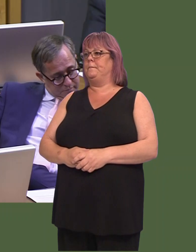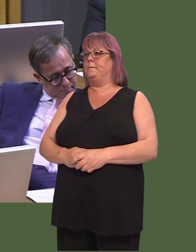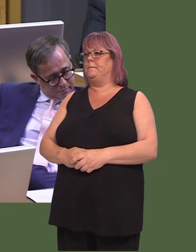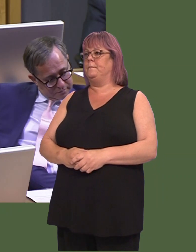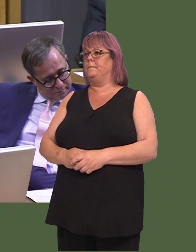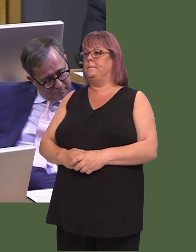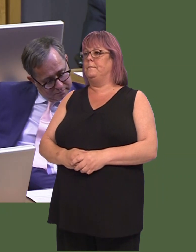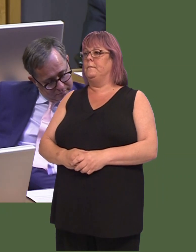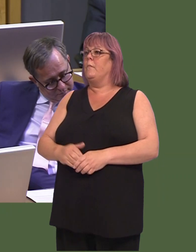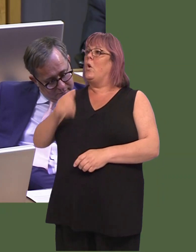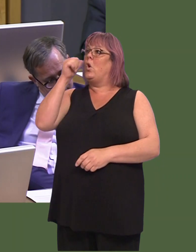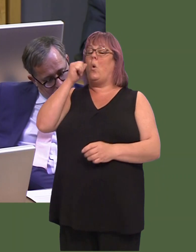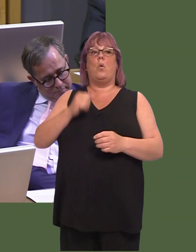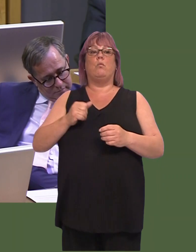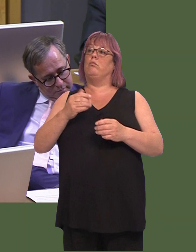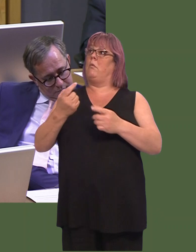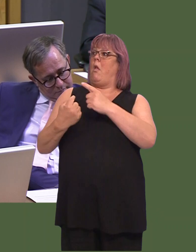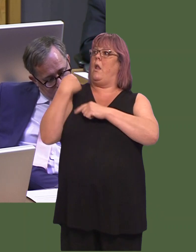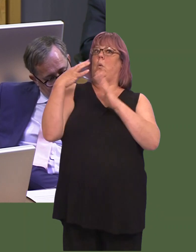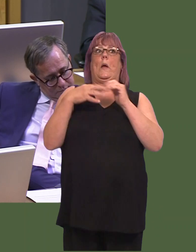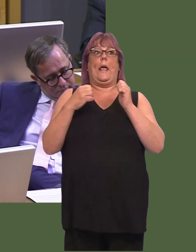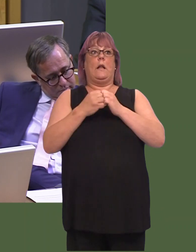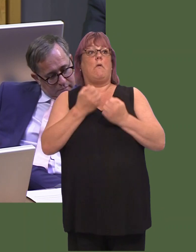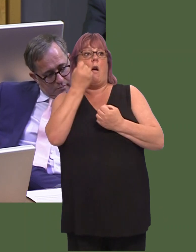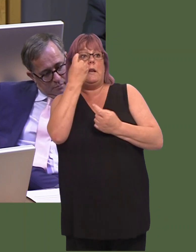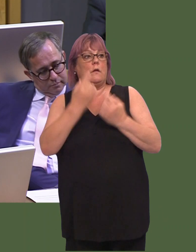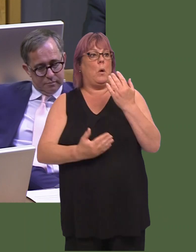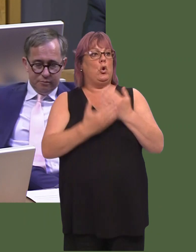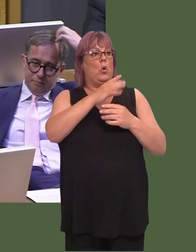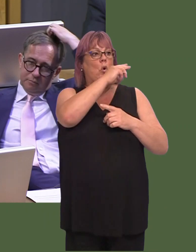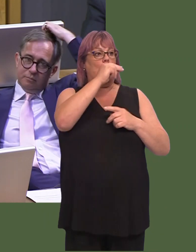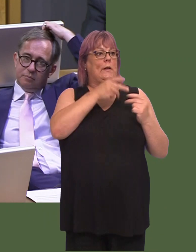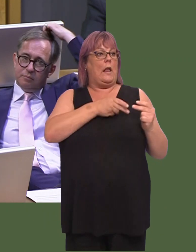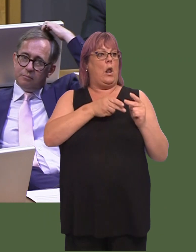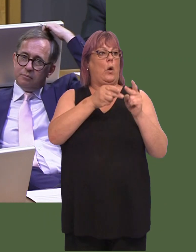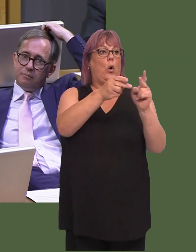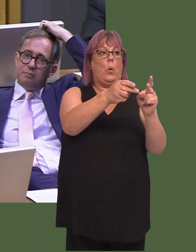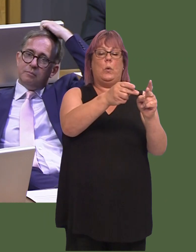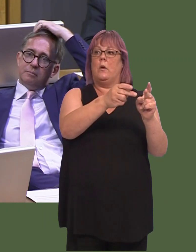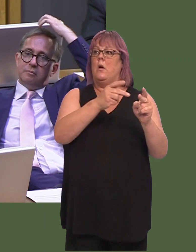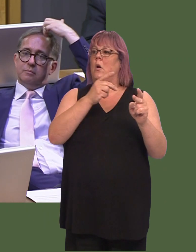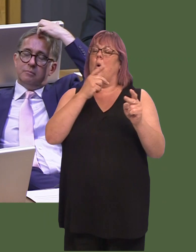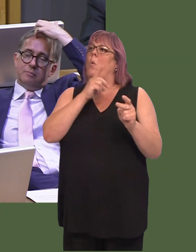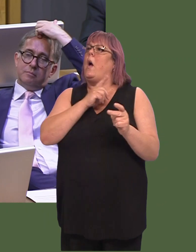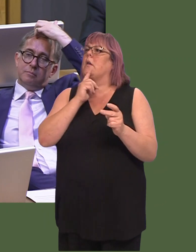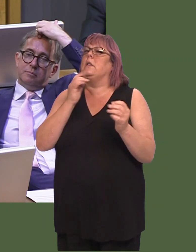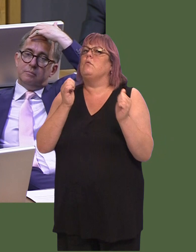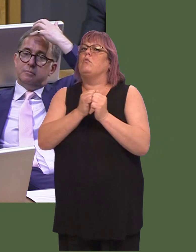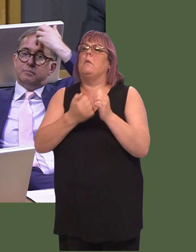of course we heard offers put forward for a new Swansea bay lagoon over the weekend, and while there are obviously questions about that and why they didn't put this offer forward